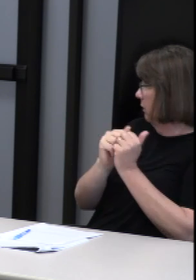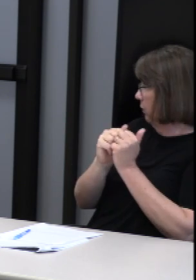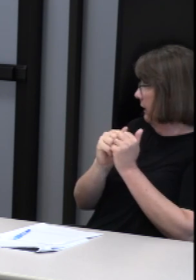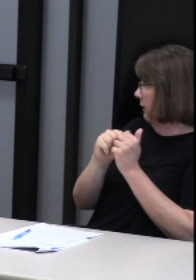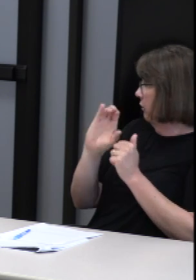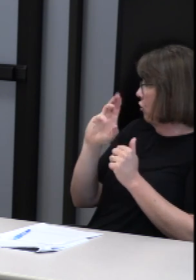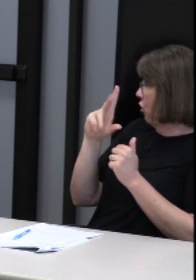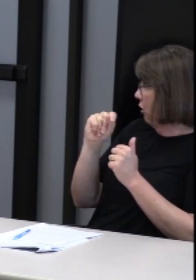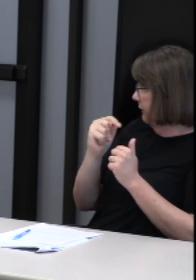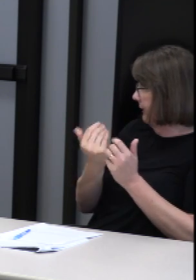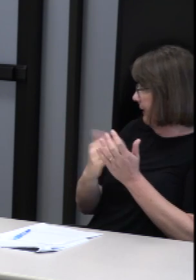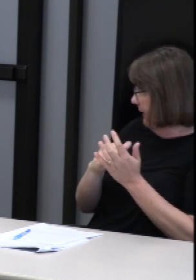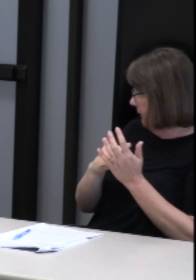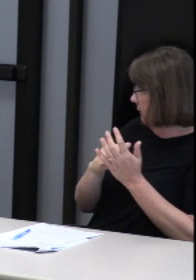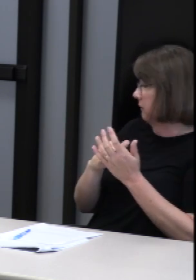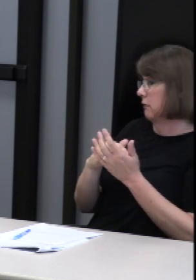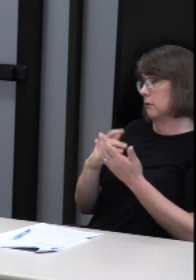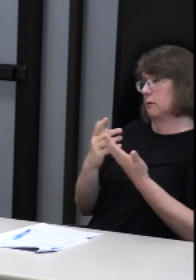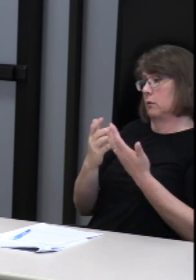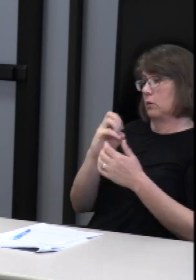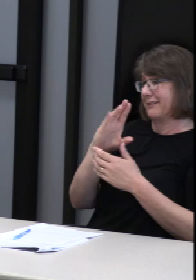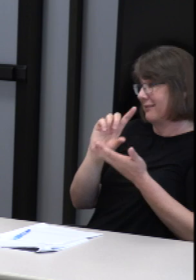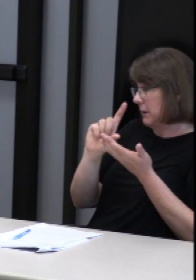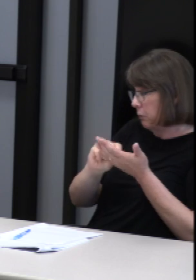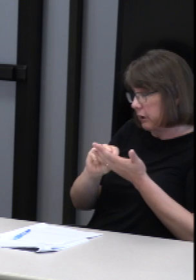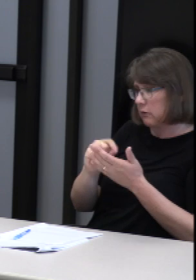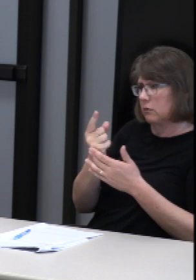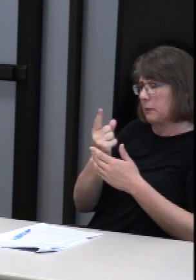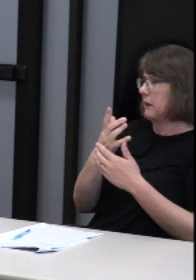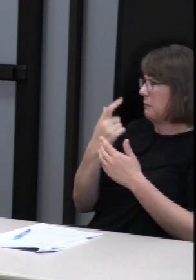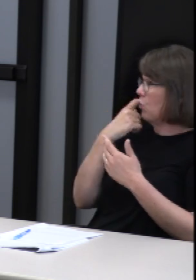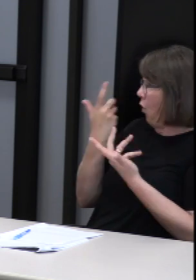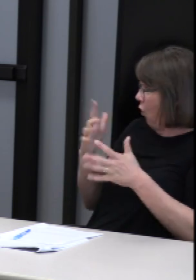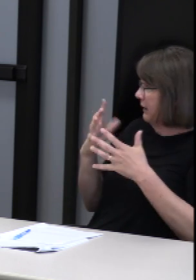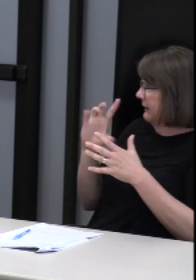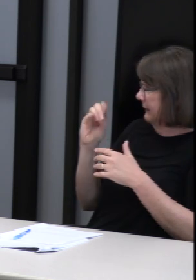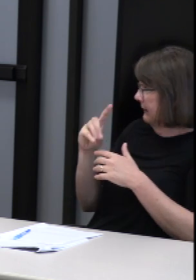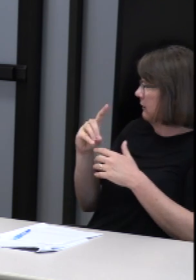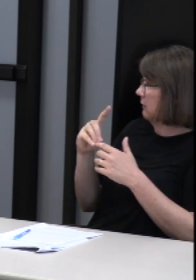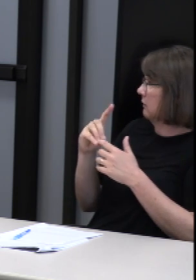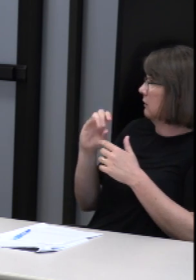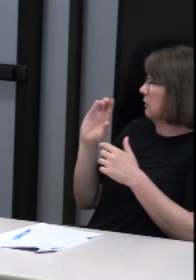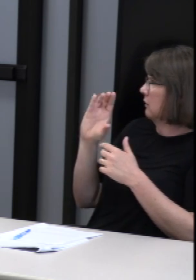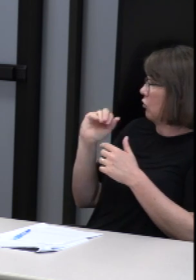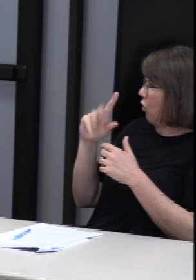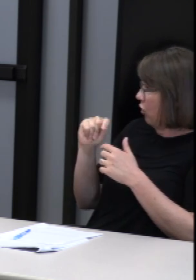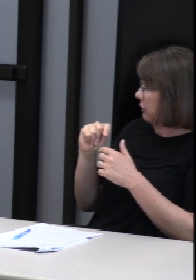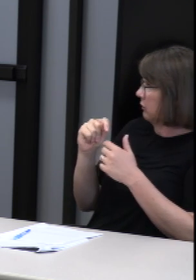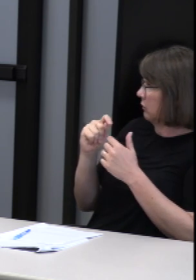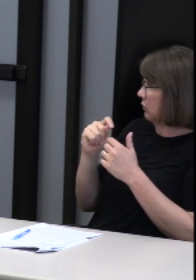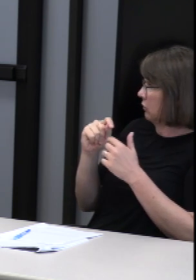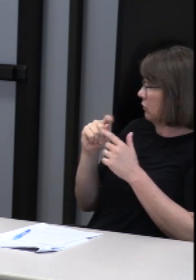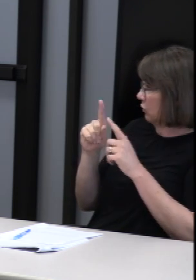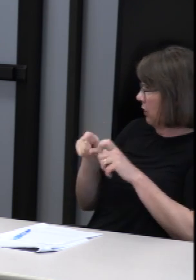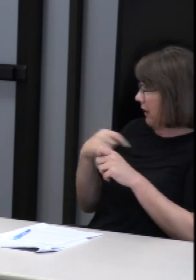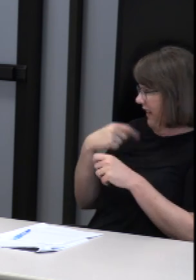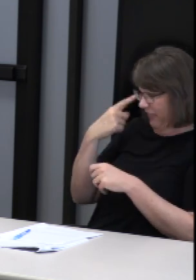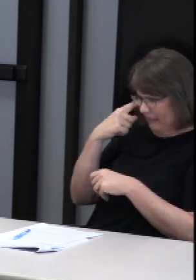to do maybe a trial. With CART or C-print or something like that. Have you done that already? I think you've tried CART,